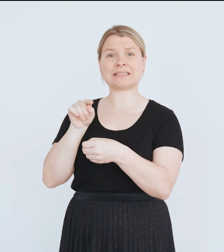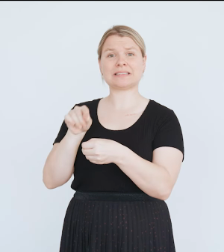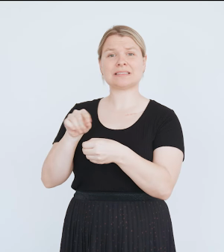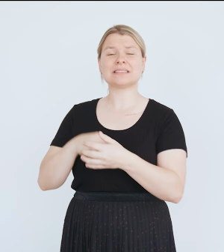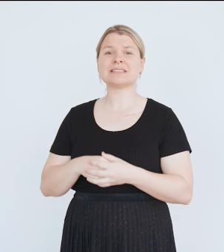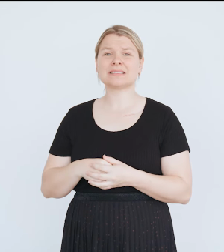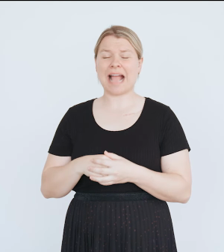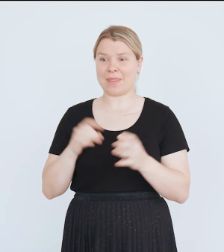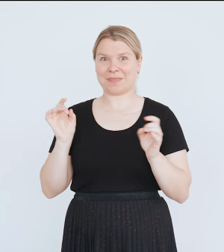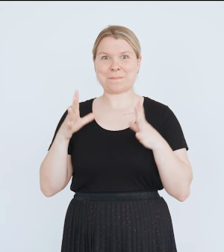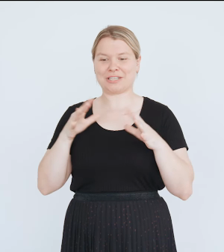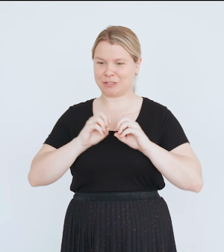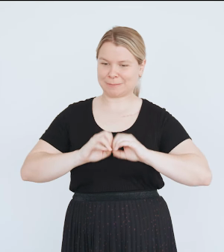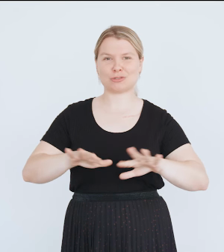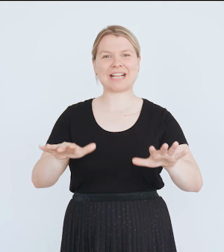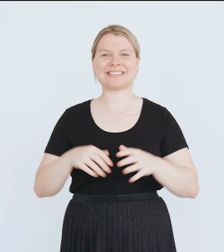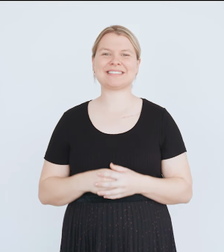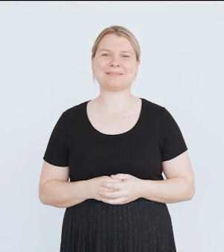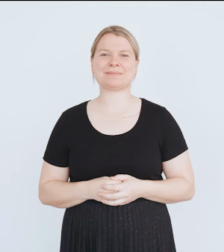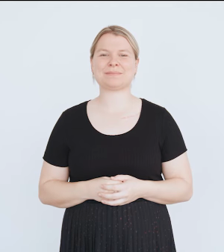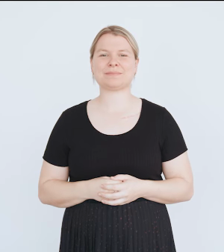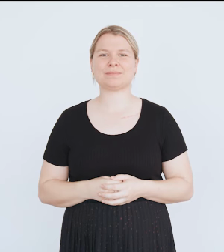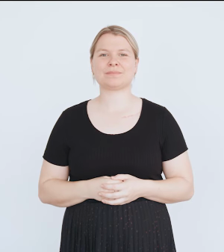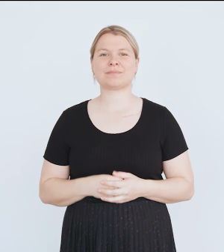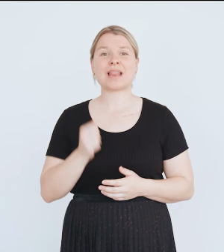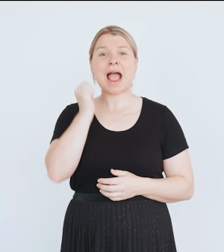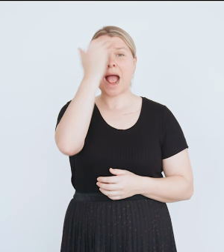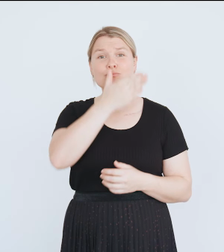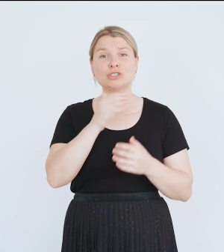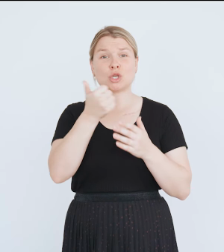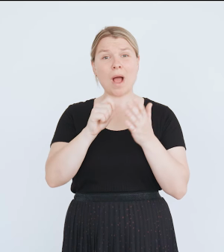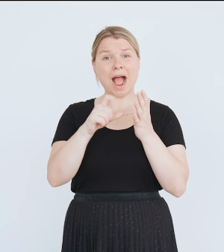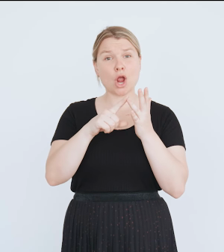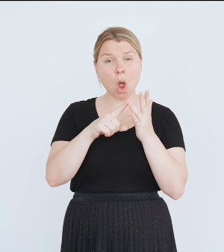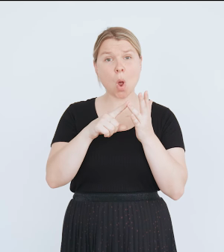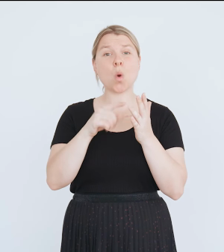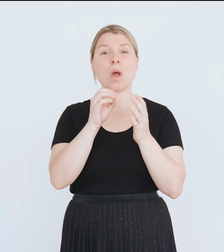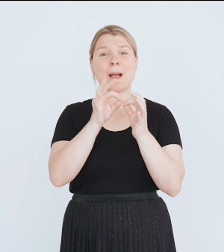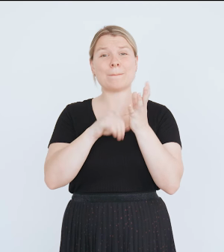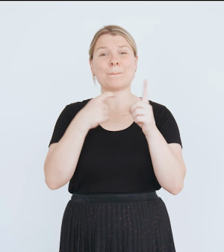And then, yeah, magic happens. For me, Aboriginal Art Co, Blaklash and Magpie Goose